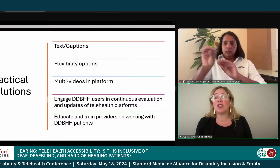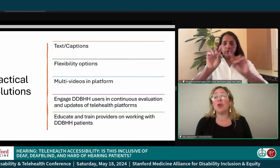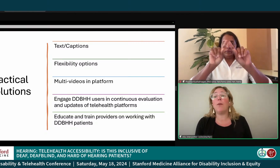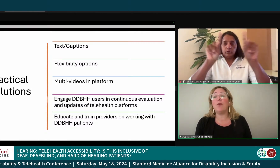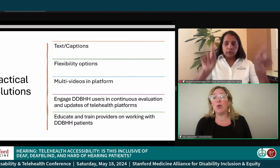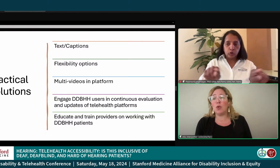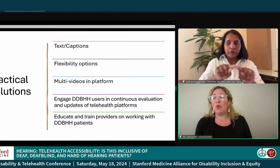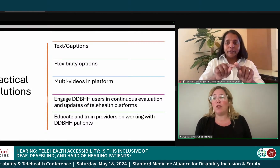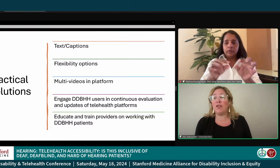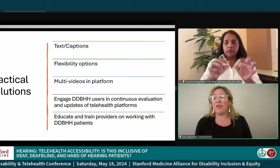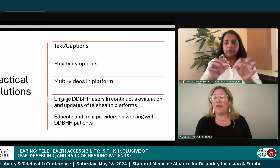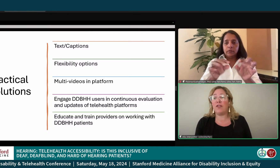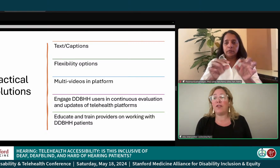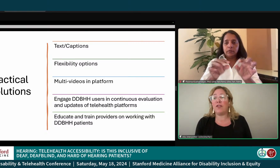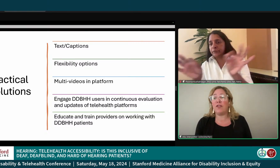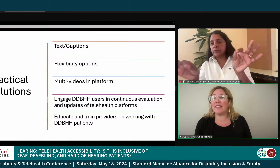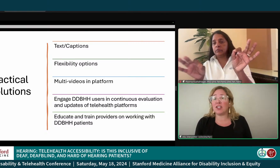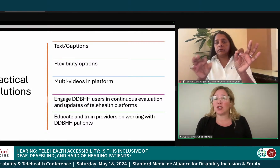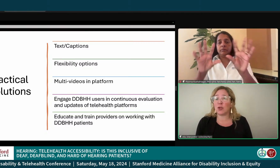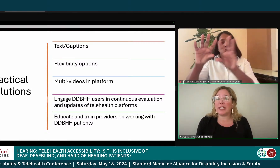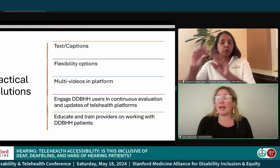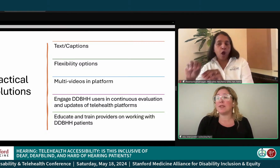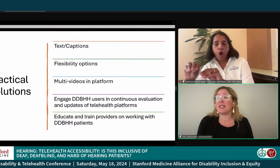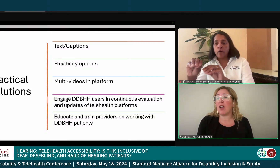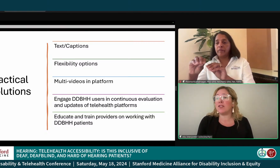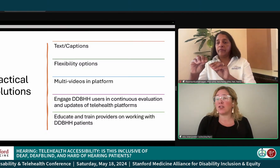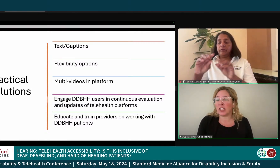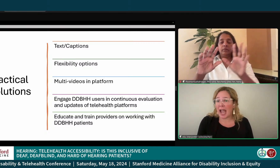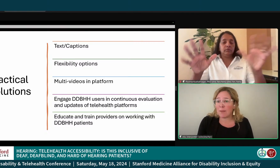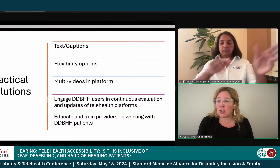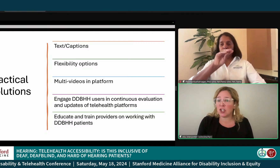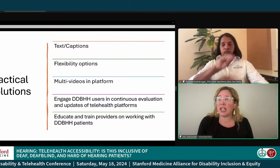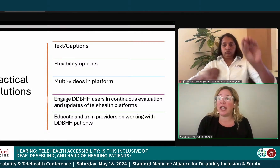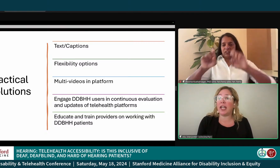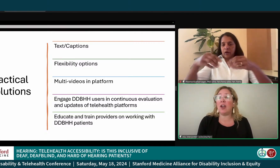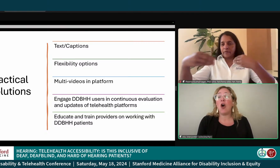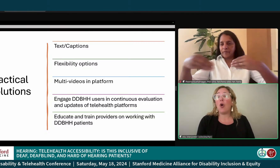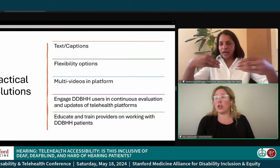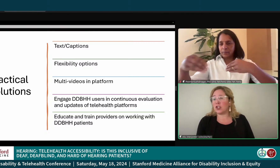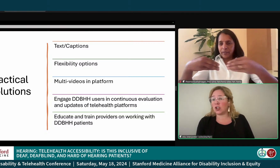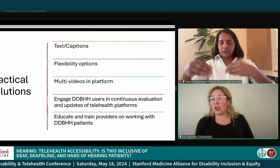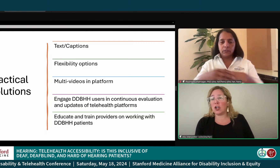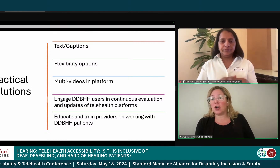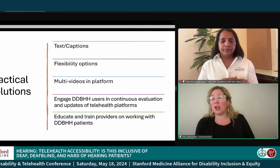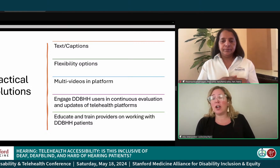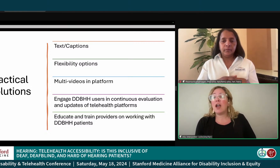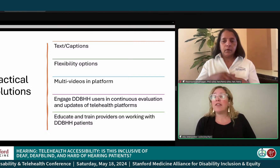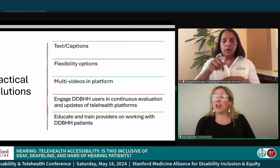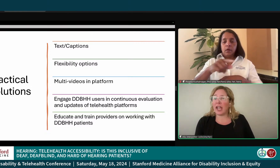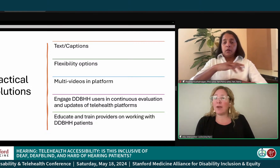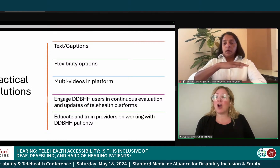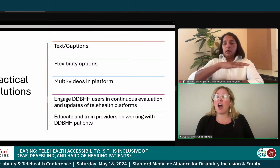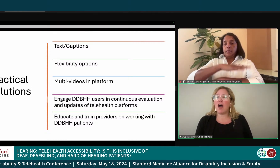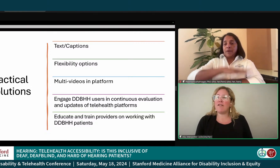to move, navigate the screen themselves for captioning, or to turn their camera off,